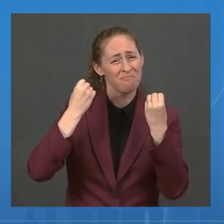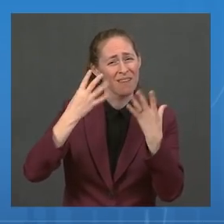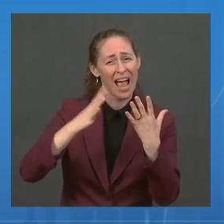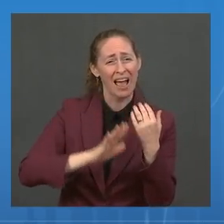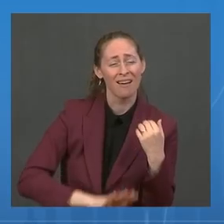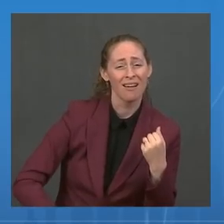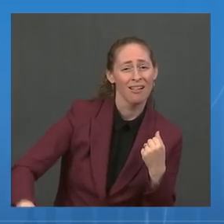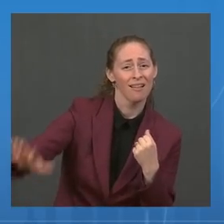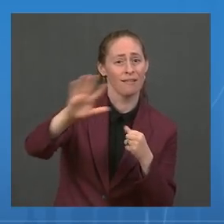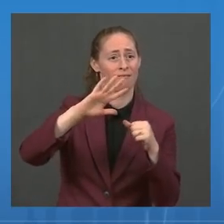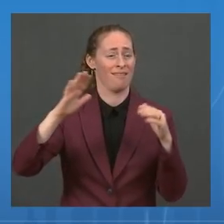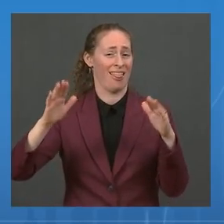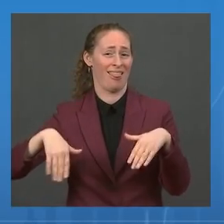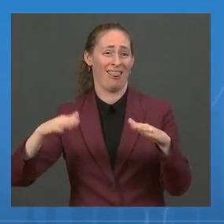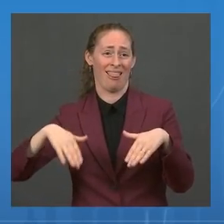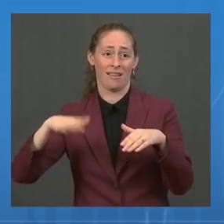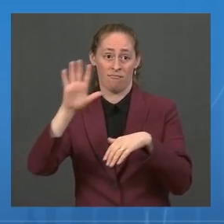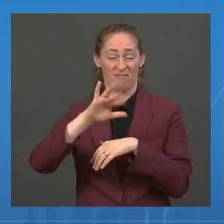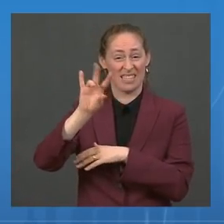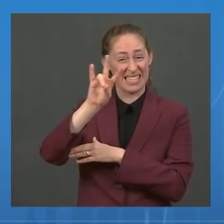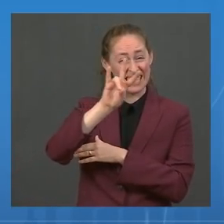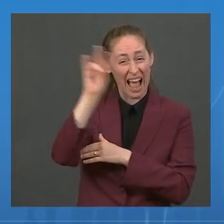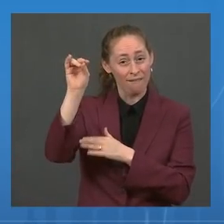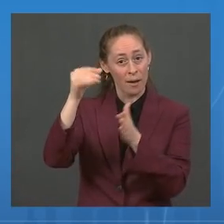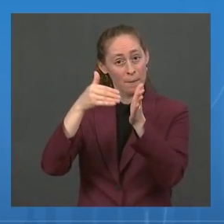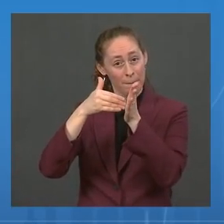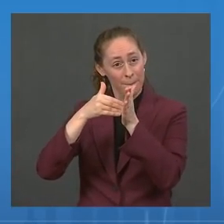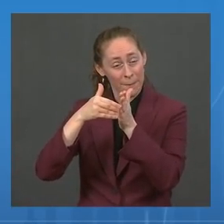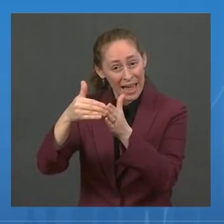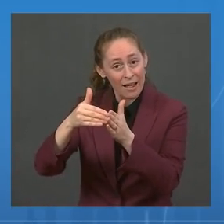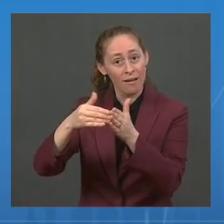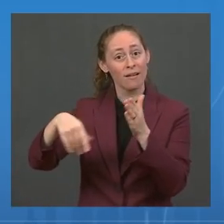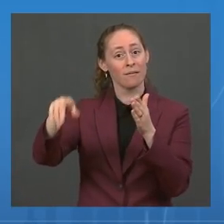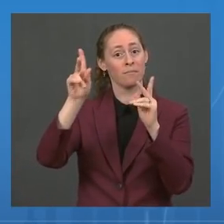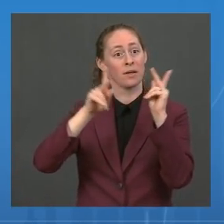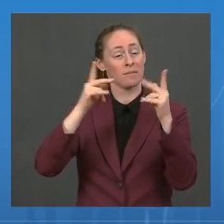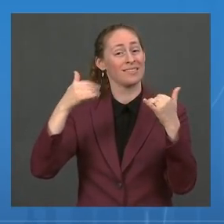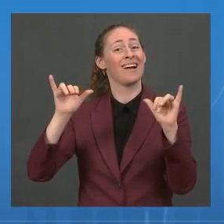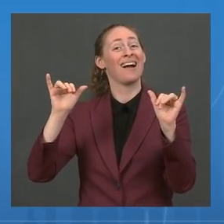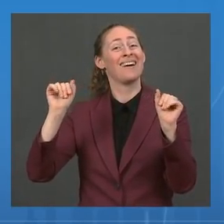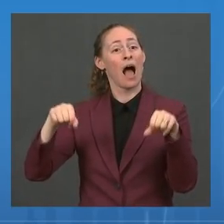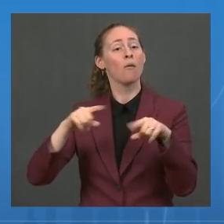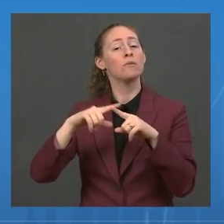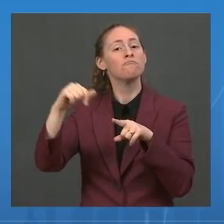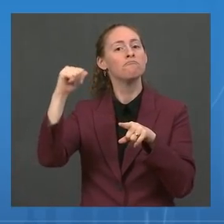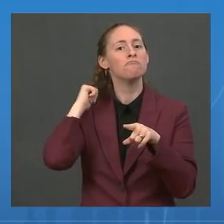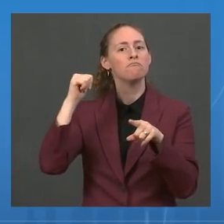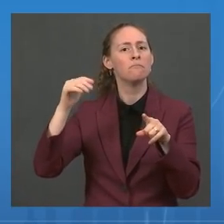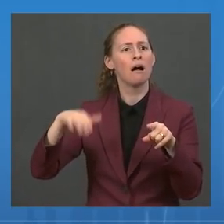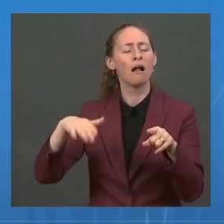of those 70 million people who are eligible to be vaccinated, who have not been vaccinated -- we've got to get them vaccinated.